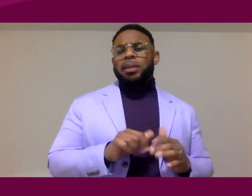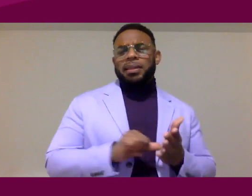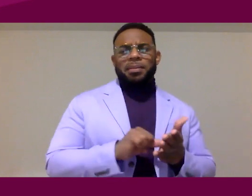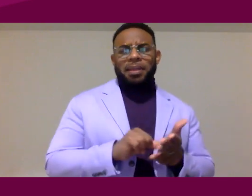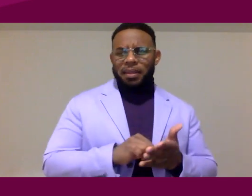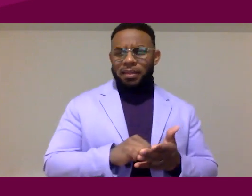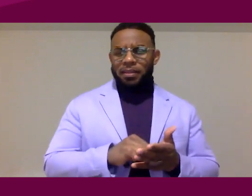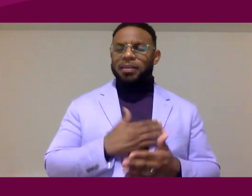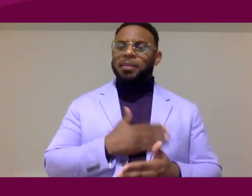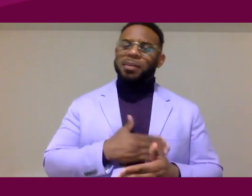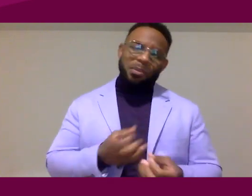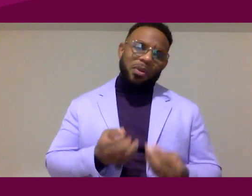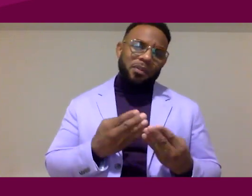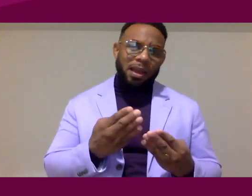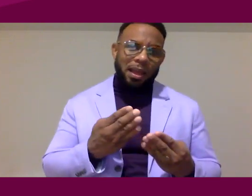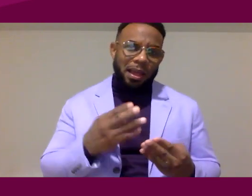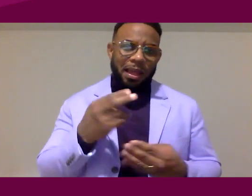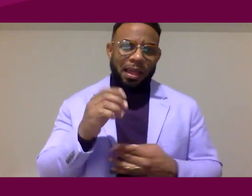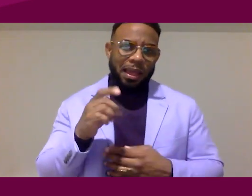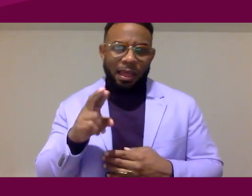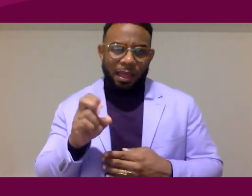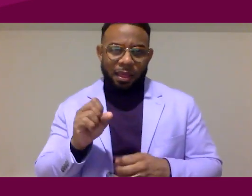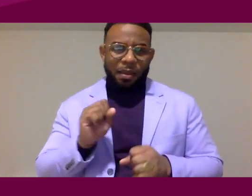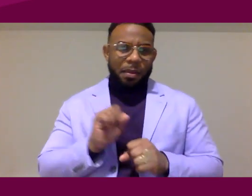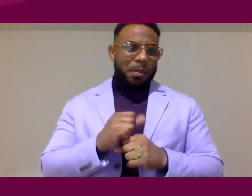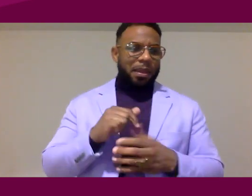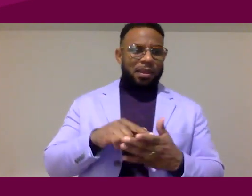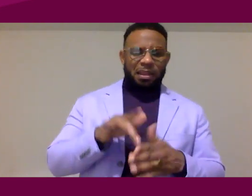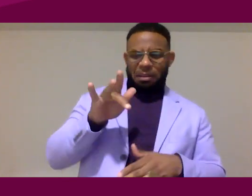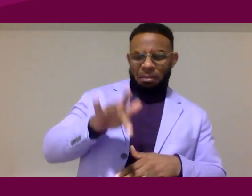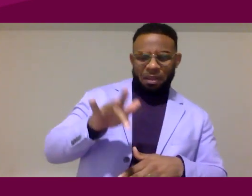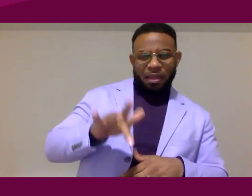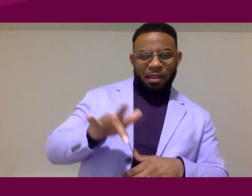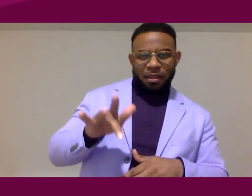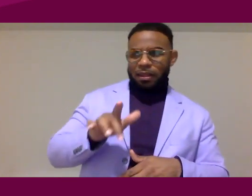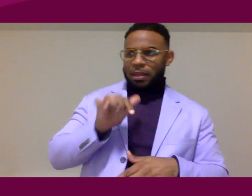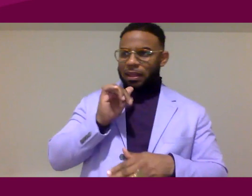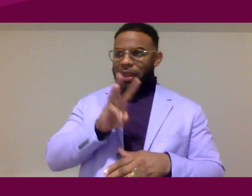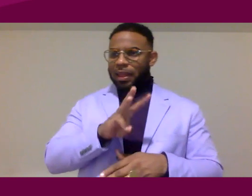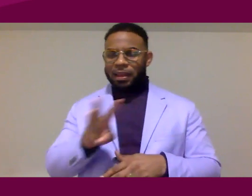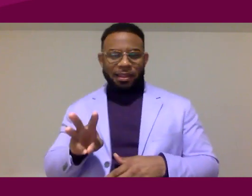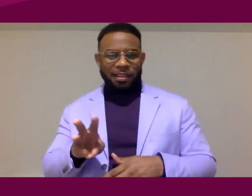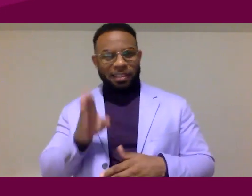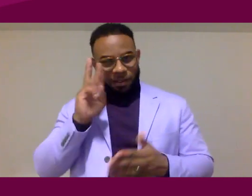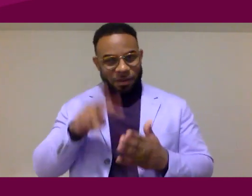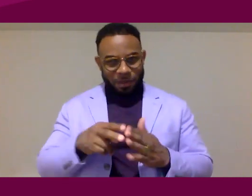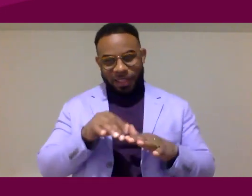And so please provide headers here, make this button a button, not a link, et cetera."